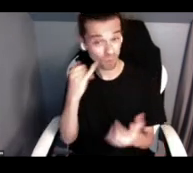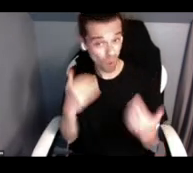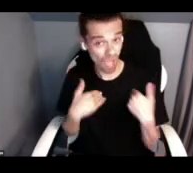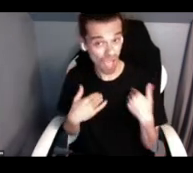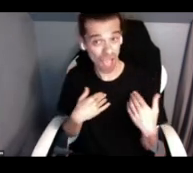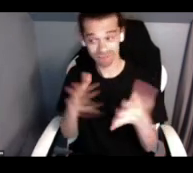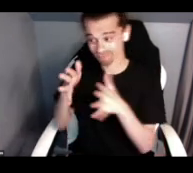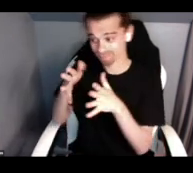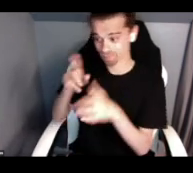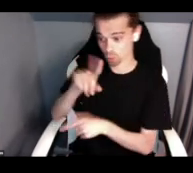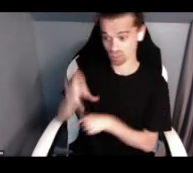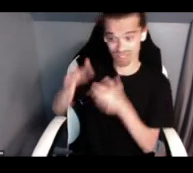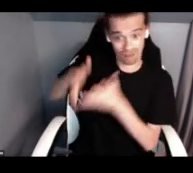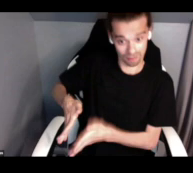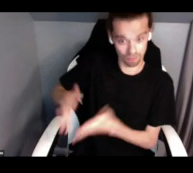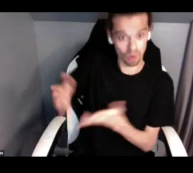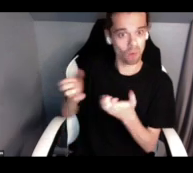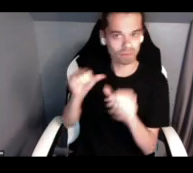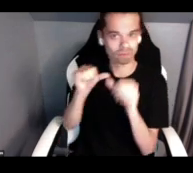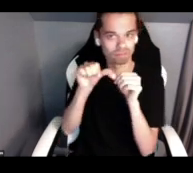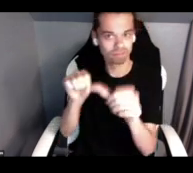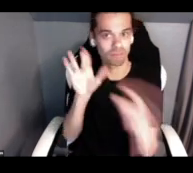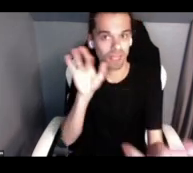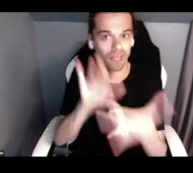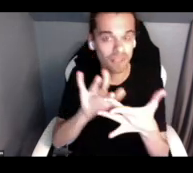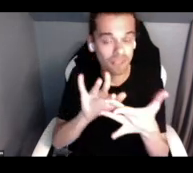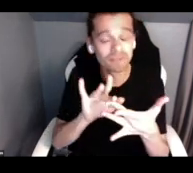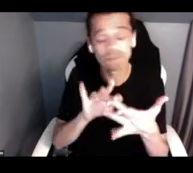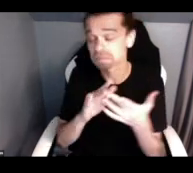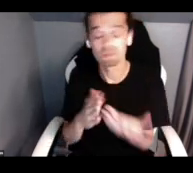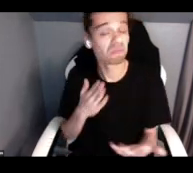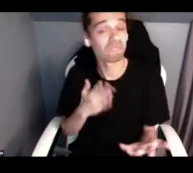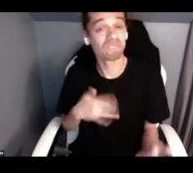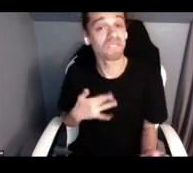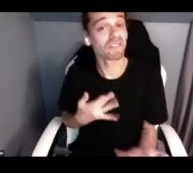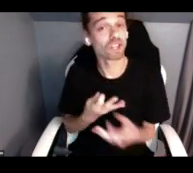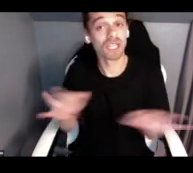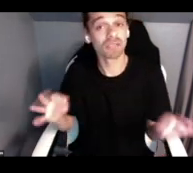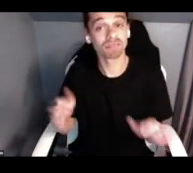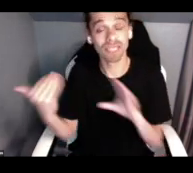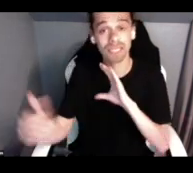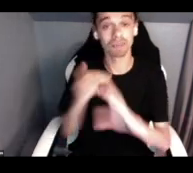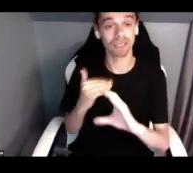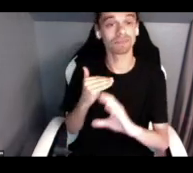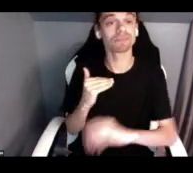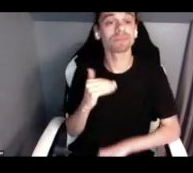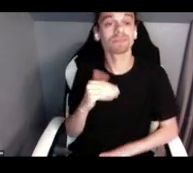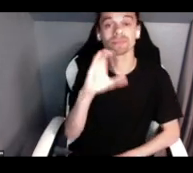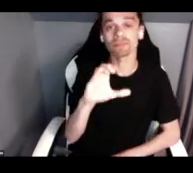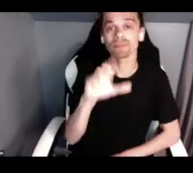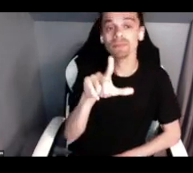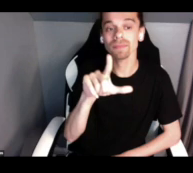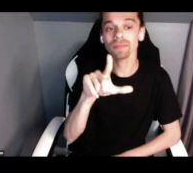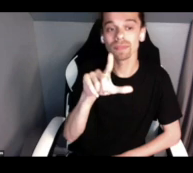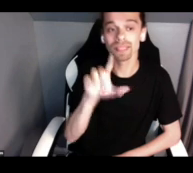would like to stay connected with us. Please feel free to e mail us at C L Equity at Brandeis.